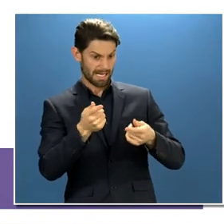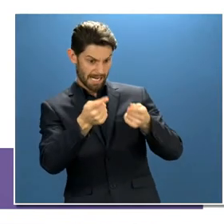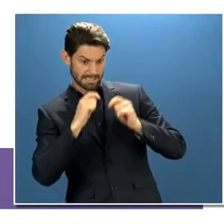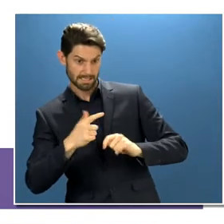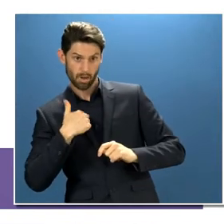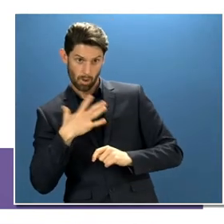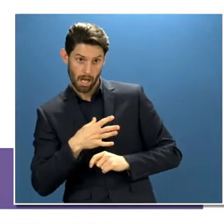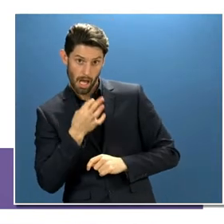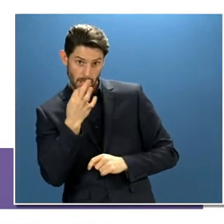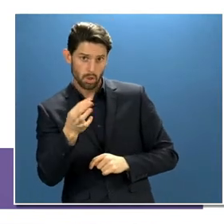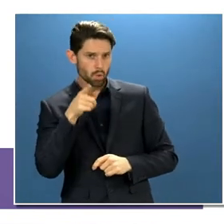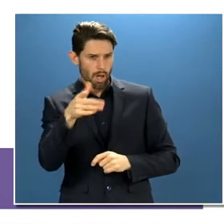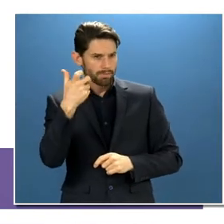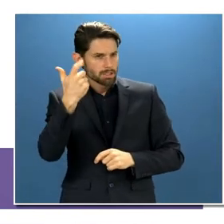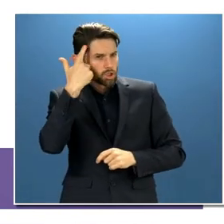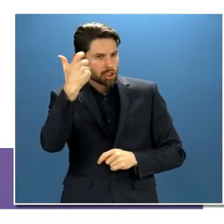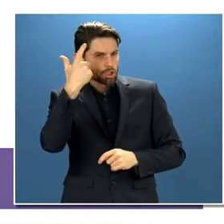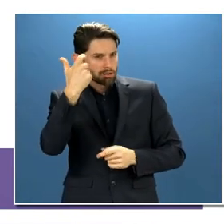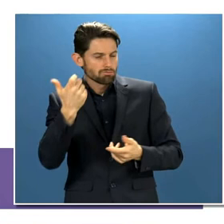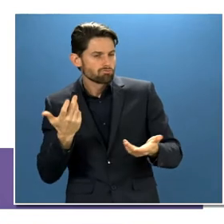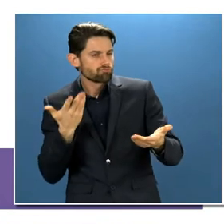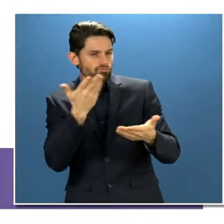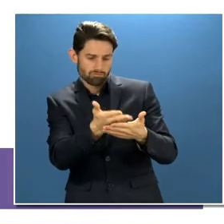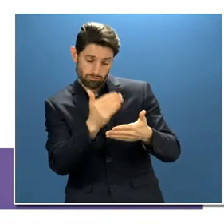some recommendations in your statement? Yes.